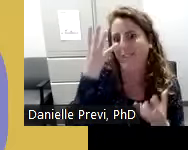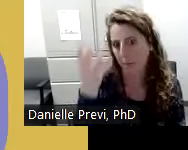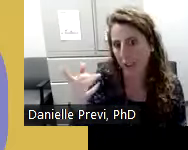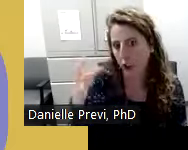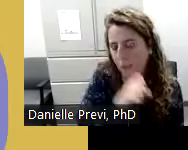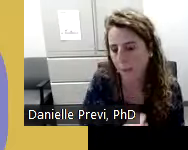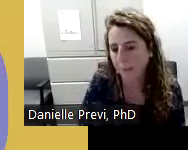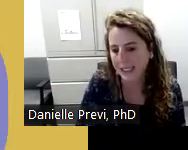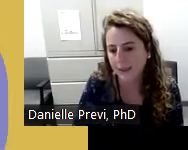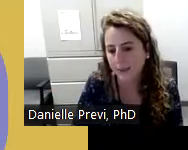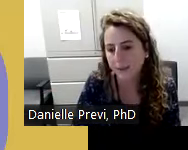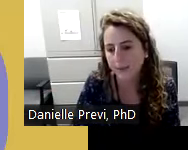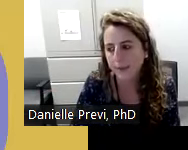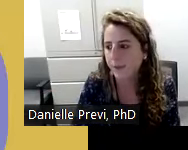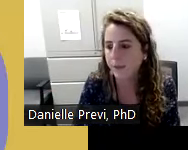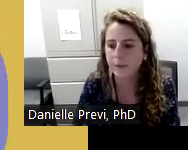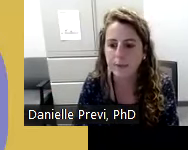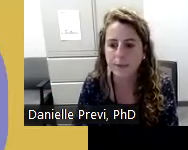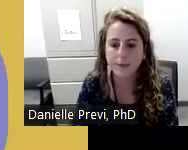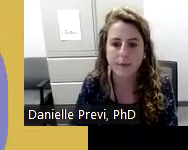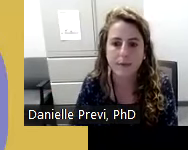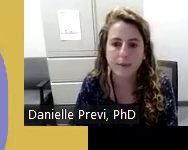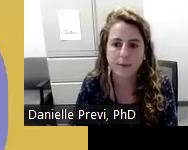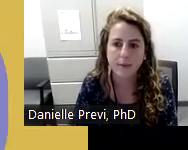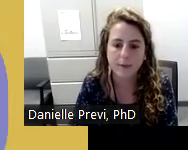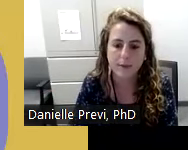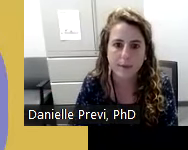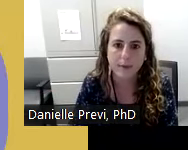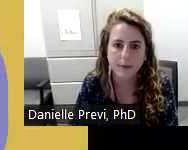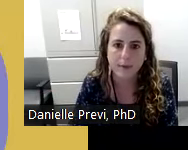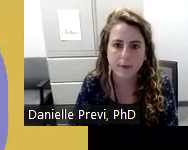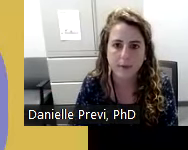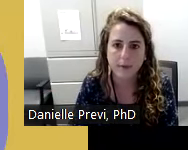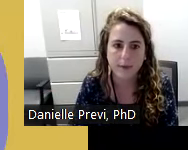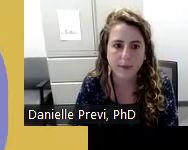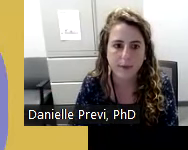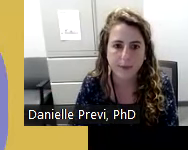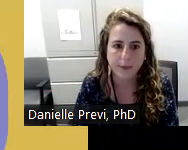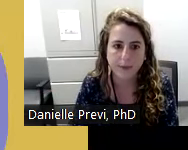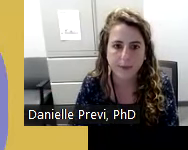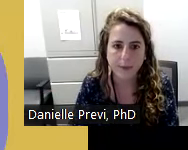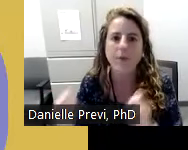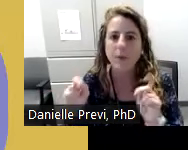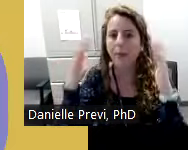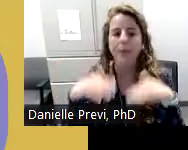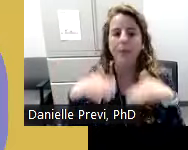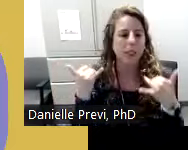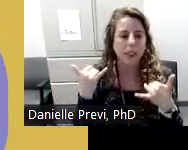better understand how much information that they are potentially missing. Communication Modalities (27:03)